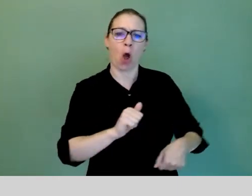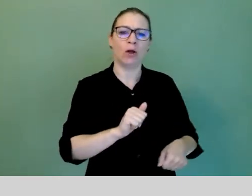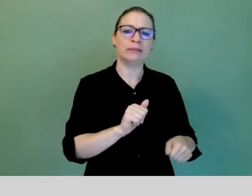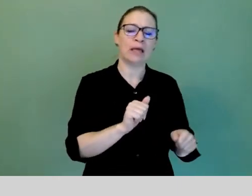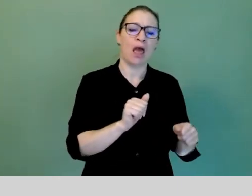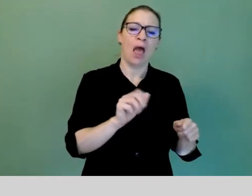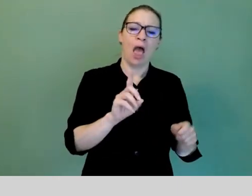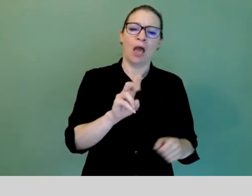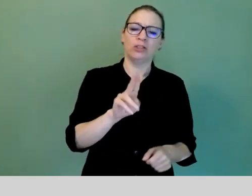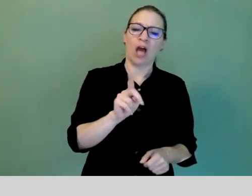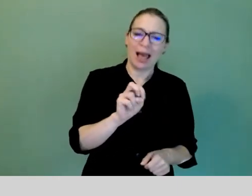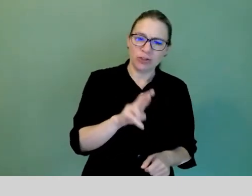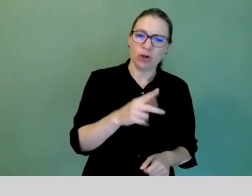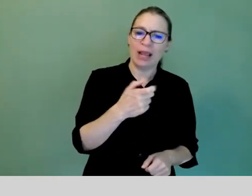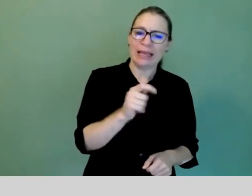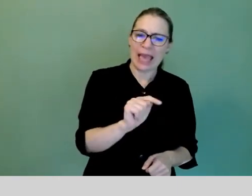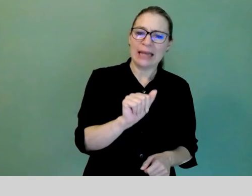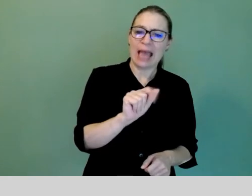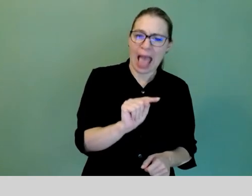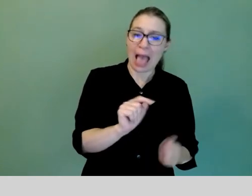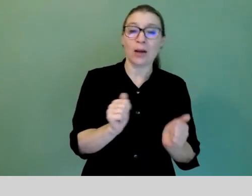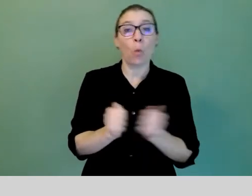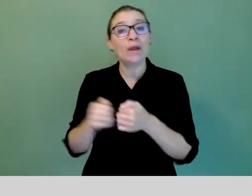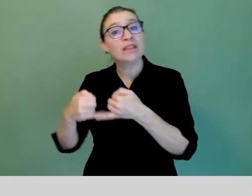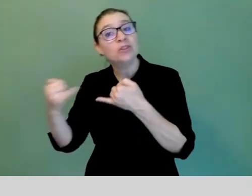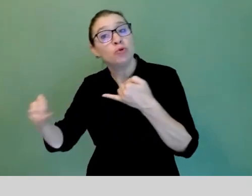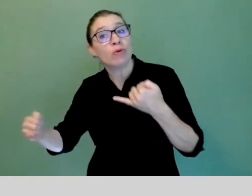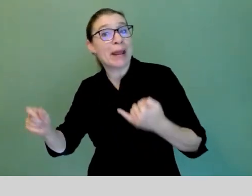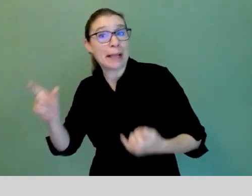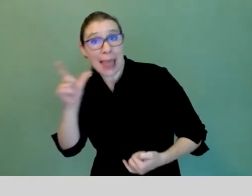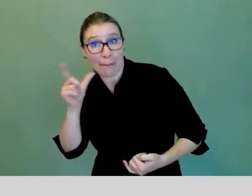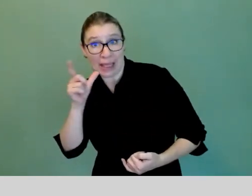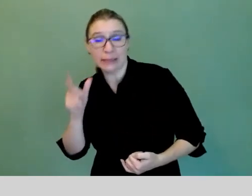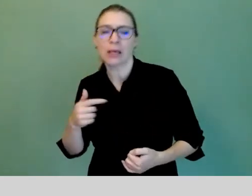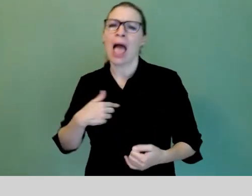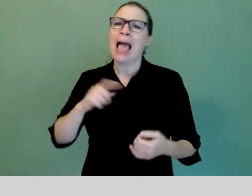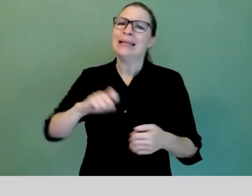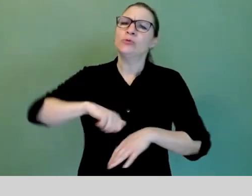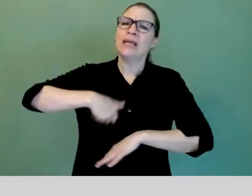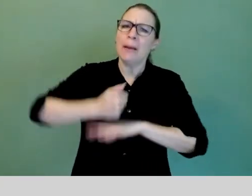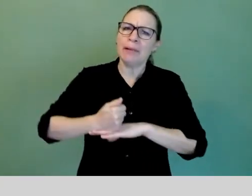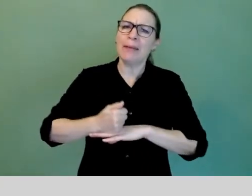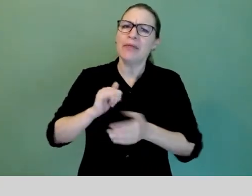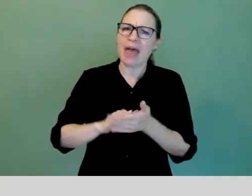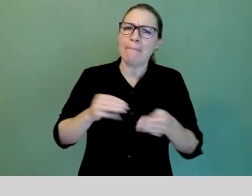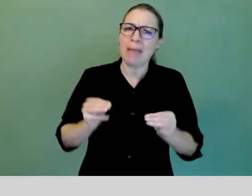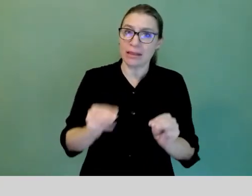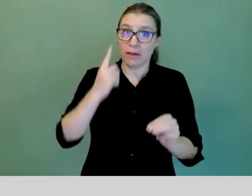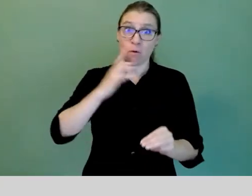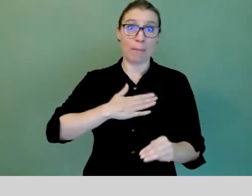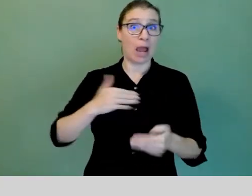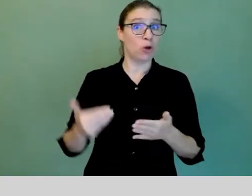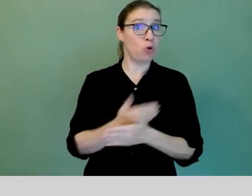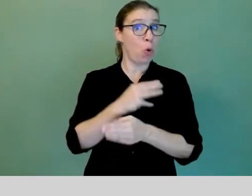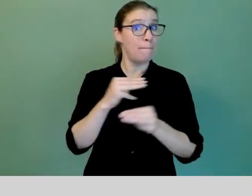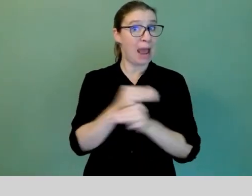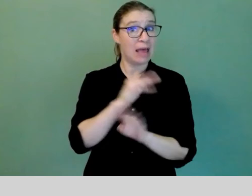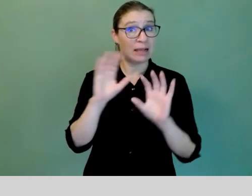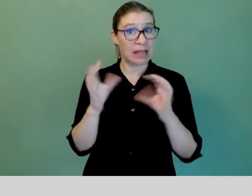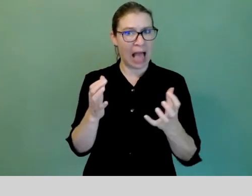with the string lemons. So I need to implement this method on my NewMath class and tell it that it should look up each item